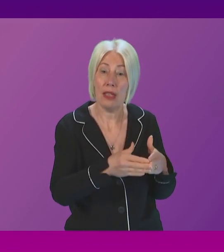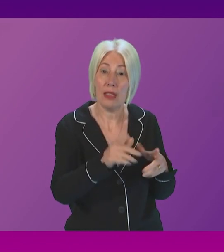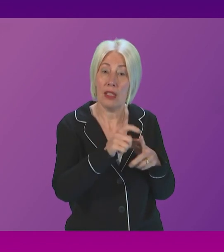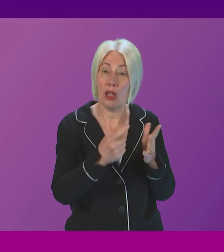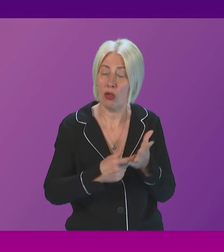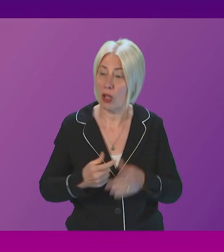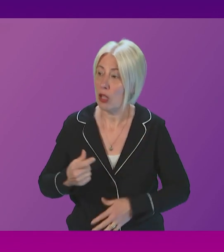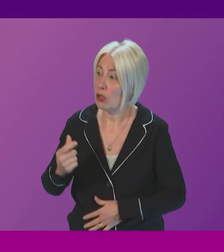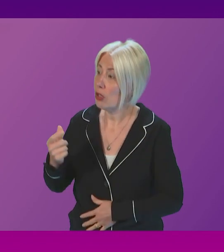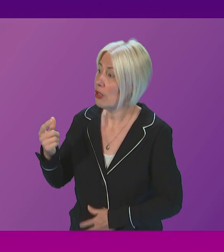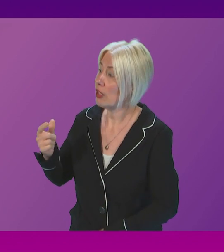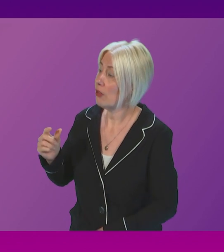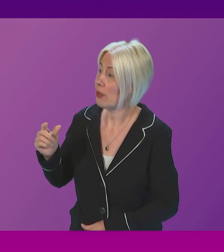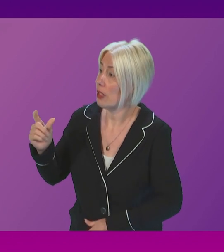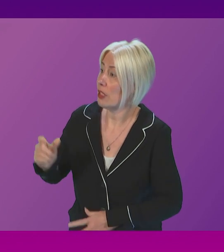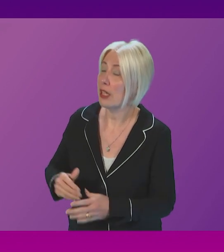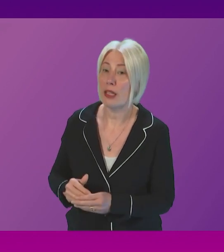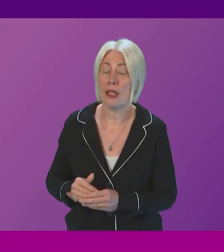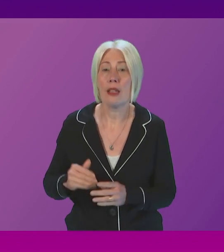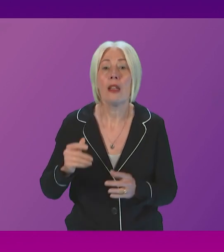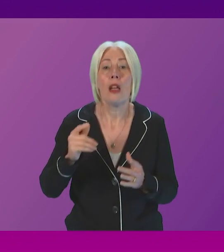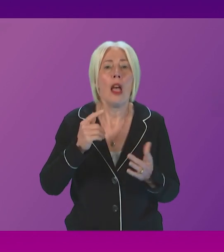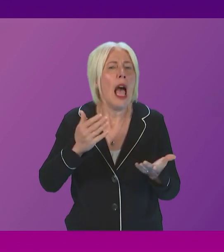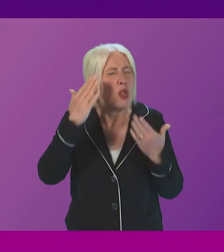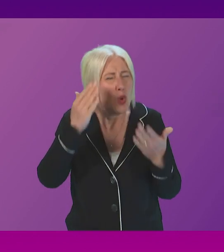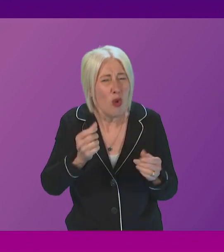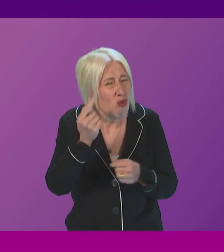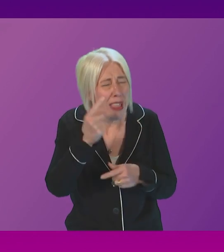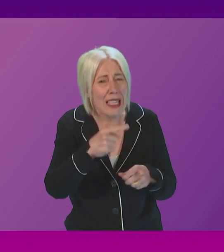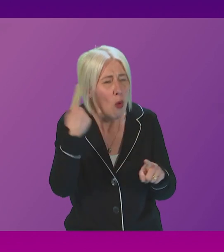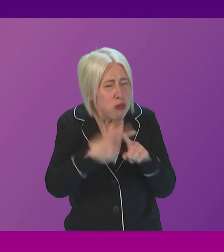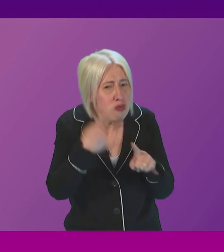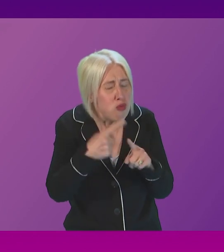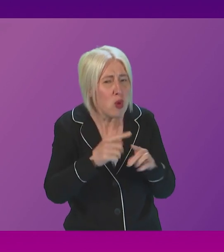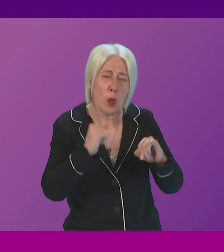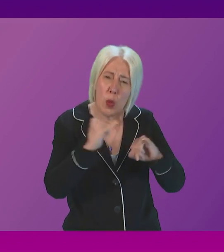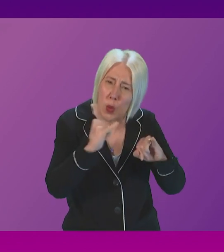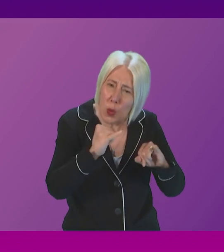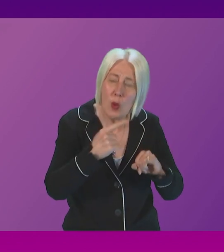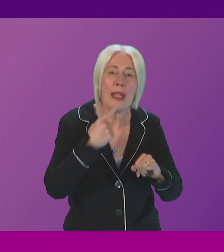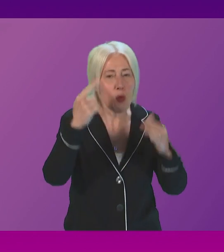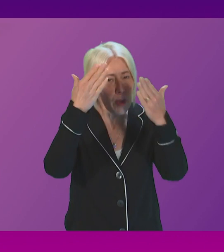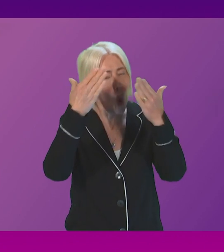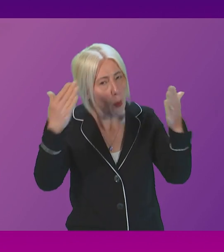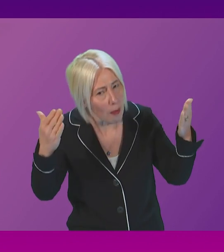I am not sure that the First Minister grasps how critical and urgent this is. He says that he will keep an open mind and that he recognises